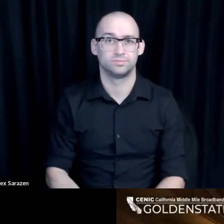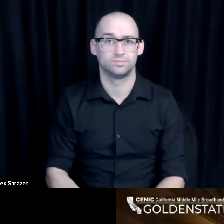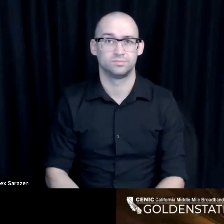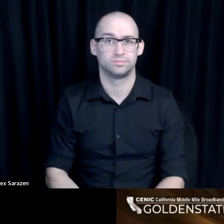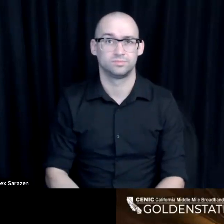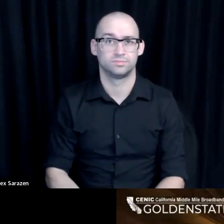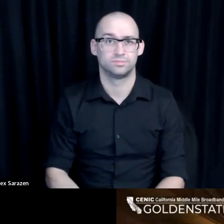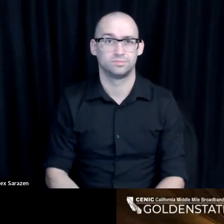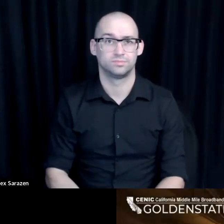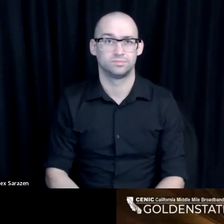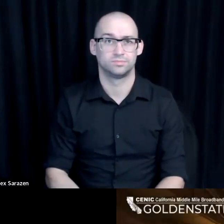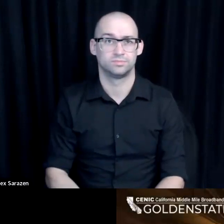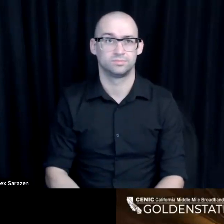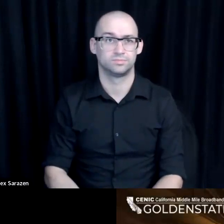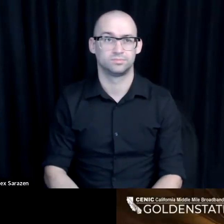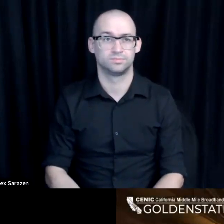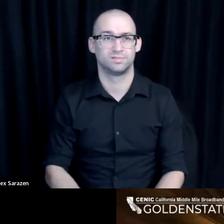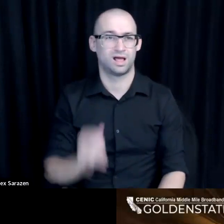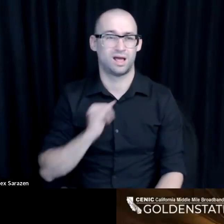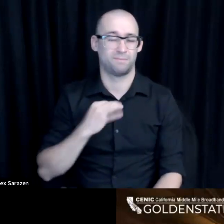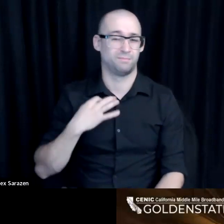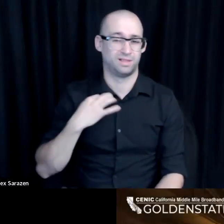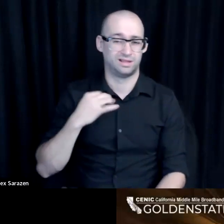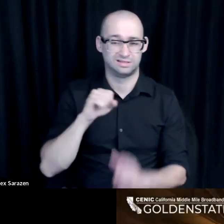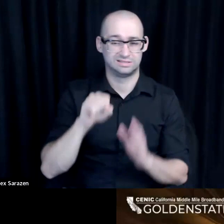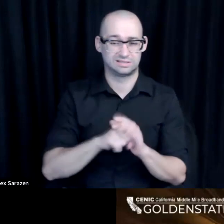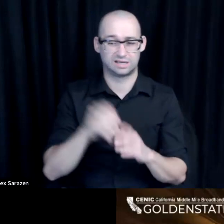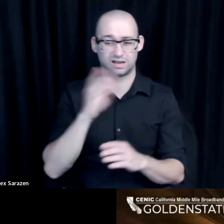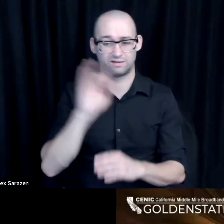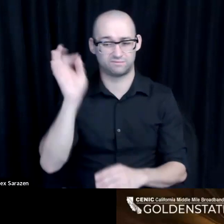Yeah. So the applying to the state and the federal programs is is complicated if you're not